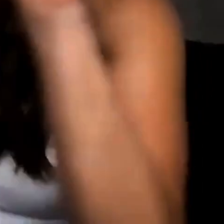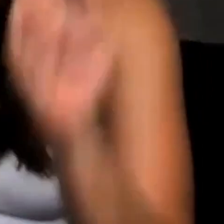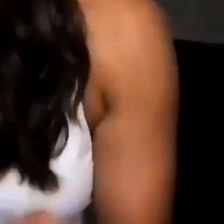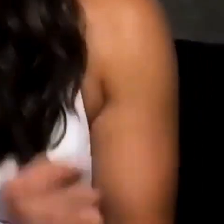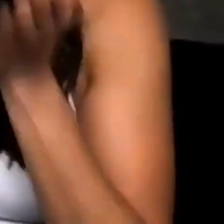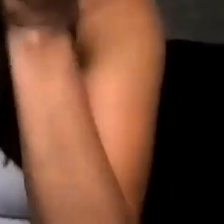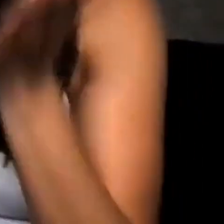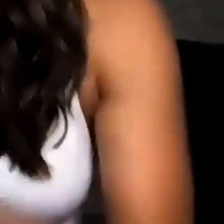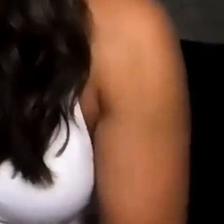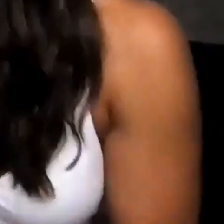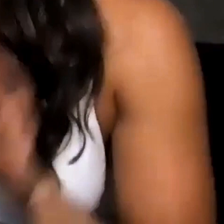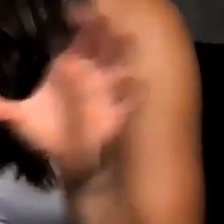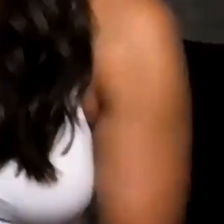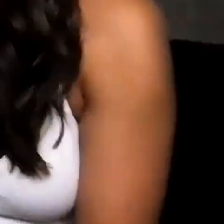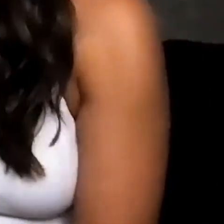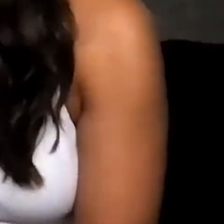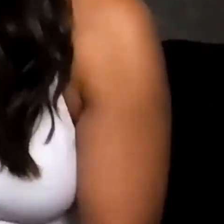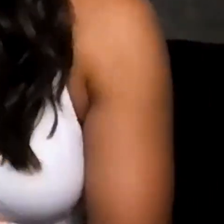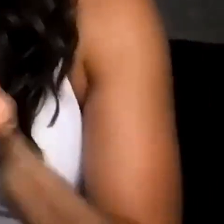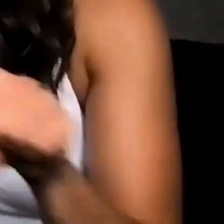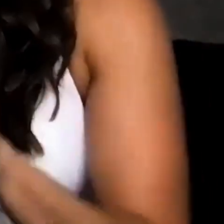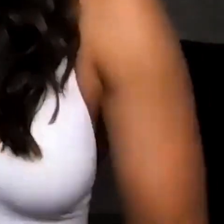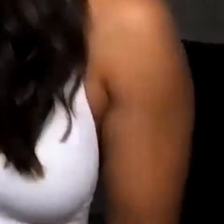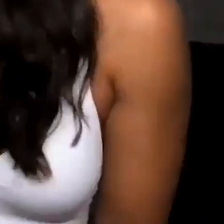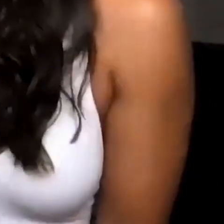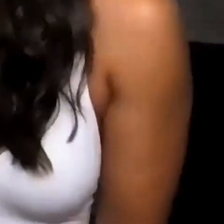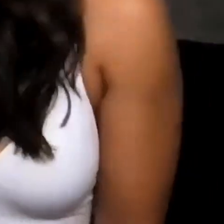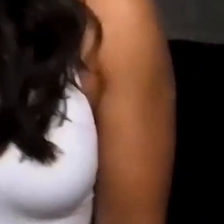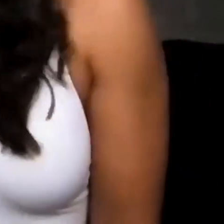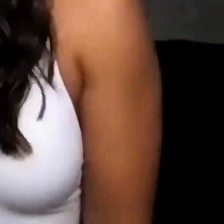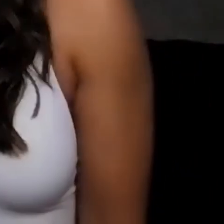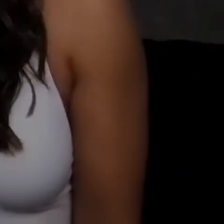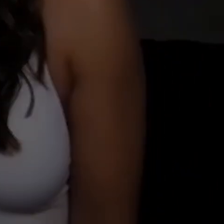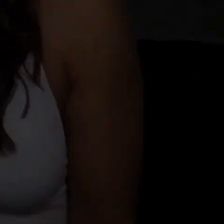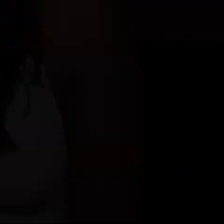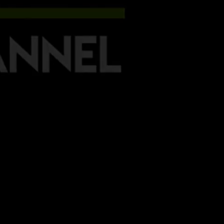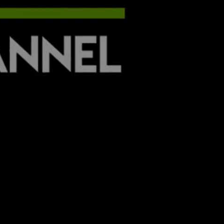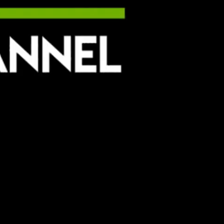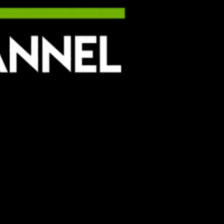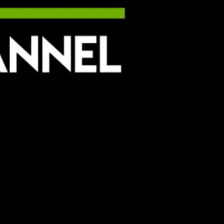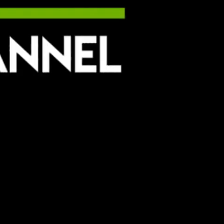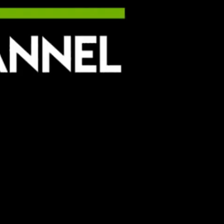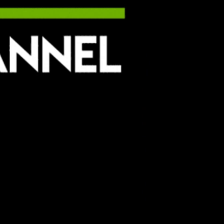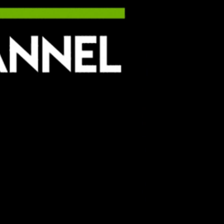of this podcast accessible for everyone. If you're looking for captioning or transcripts services,